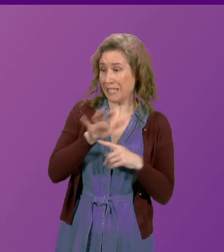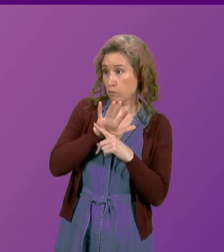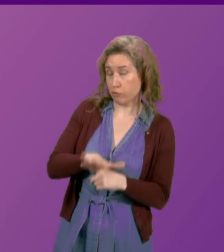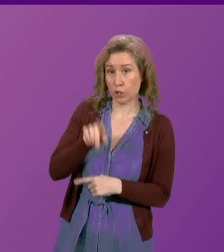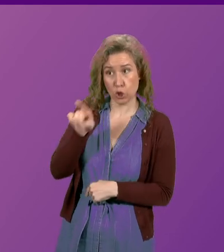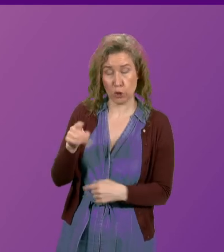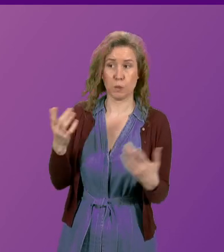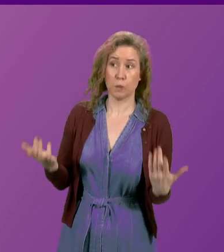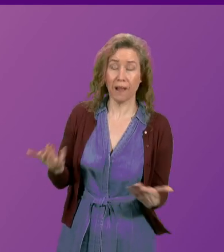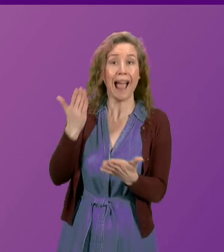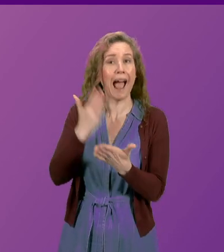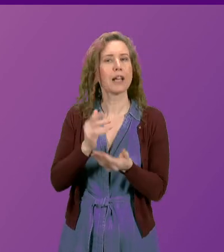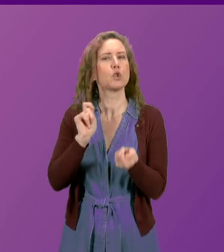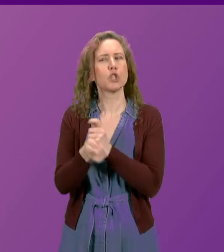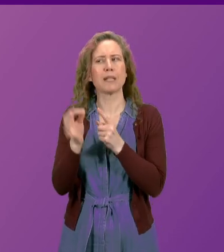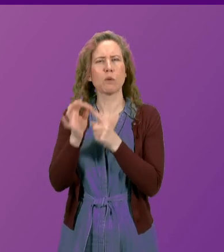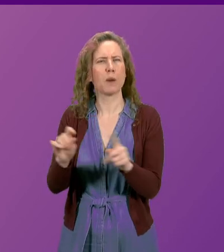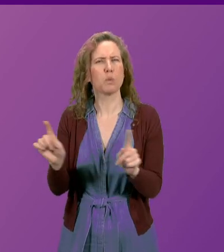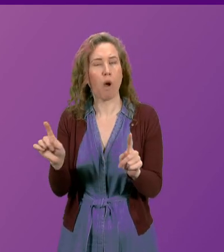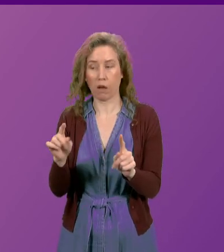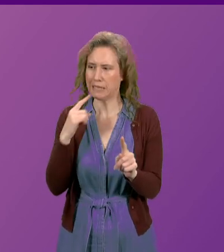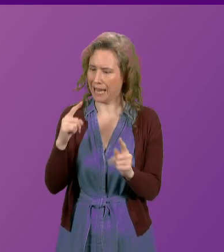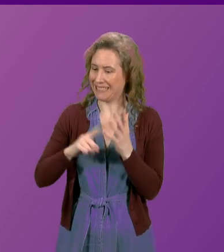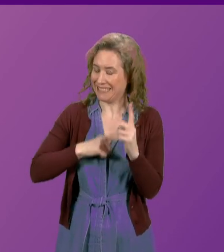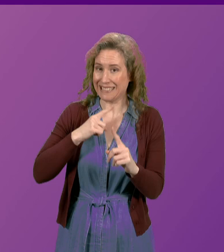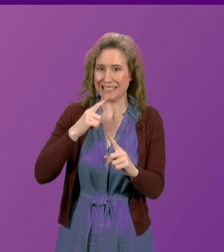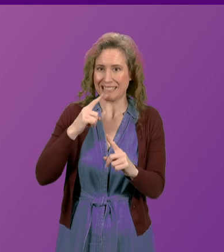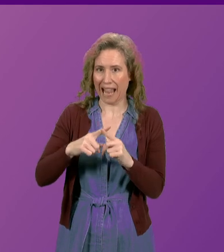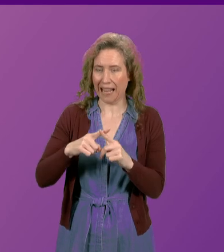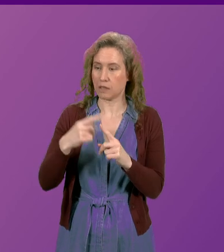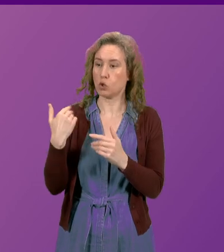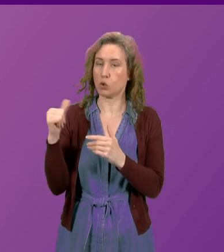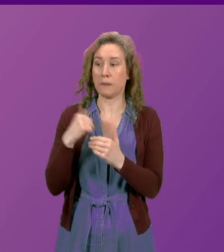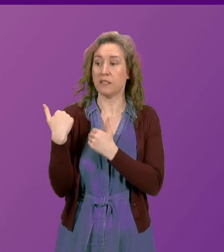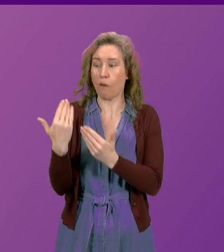the only actual change that he proposed was to devolve taxes and not increase them. Scotland